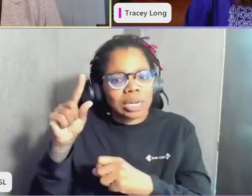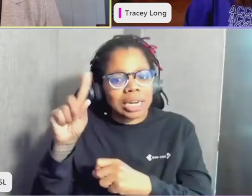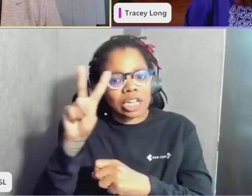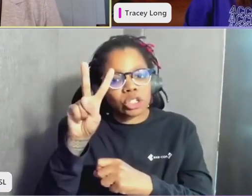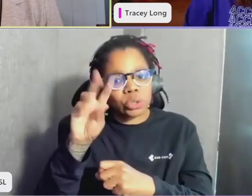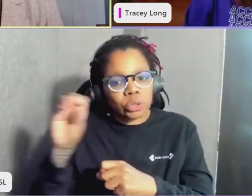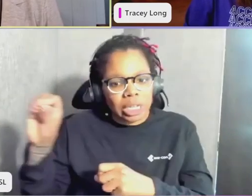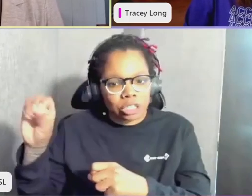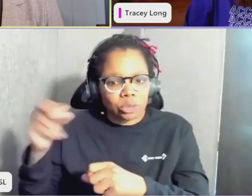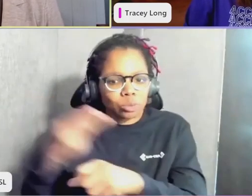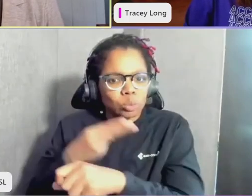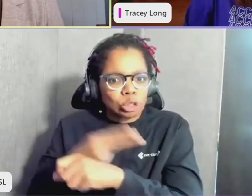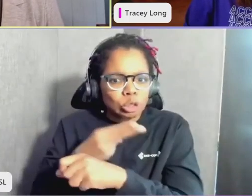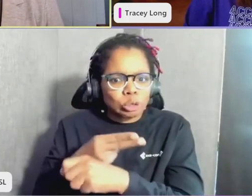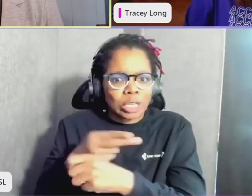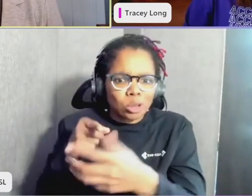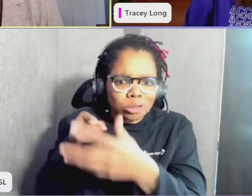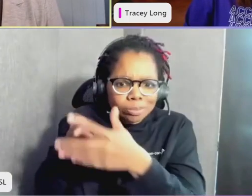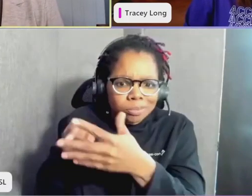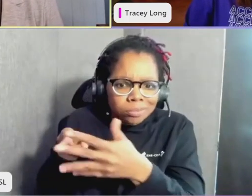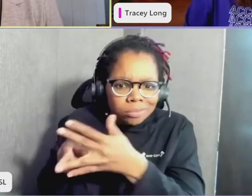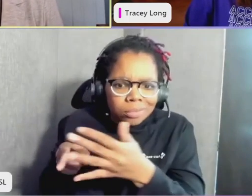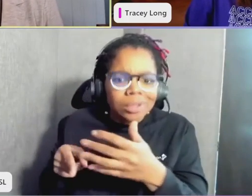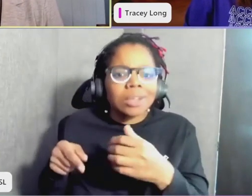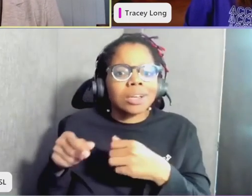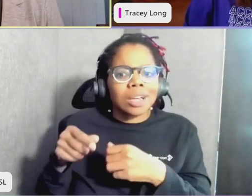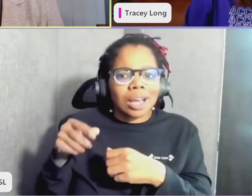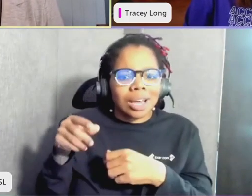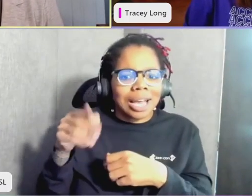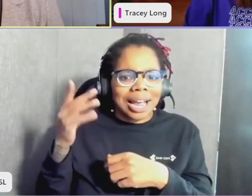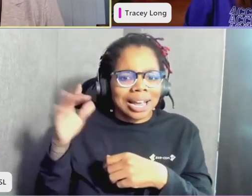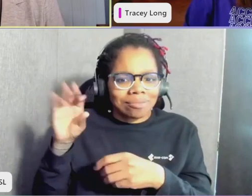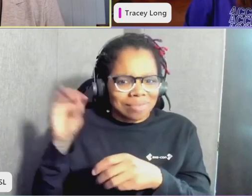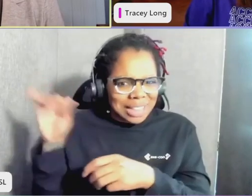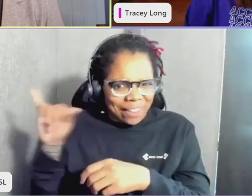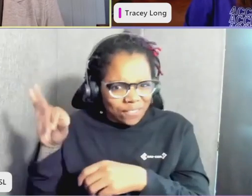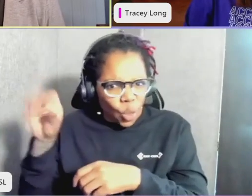the best thing. Problems get localized. Imagine if